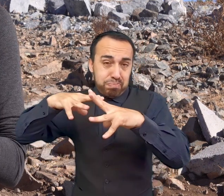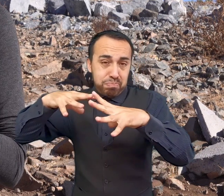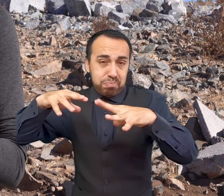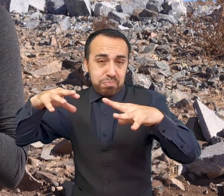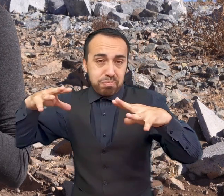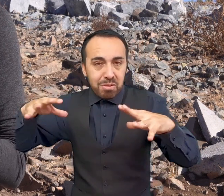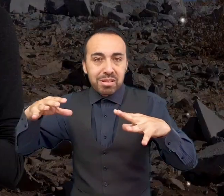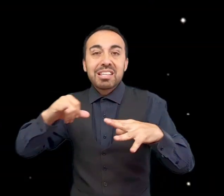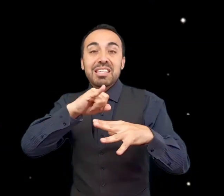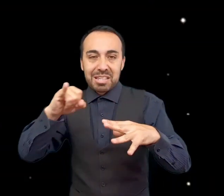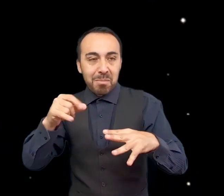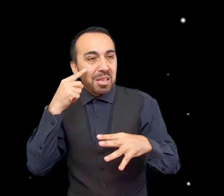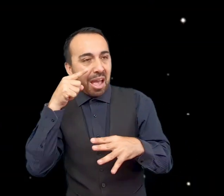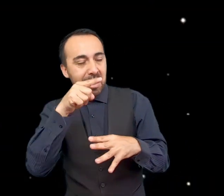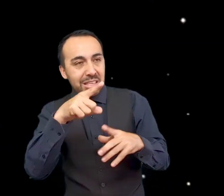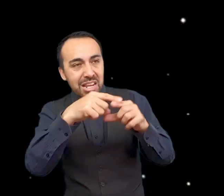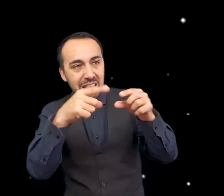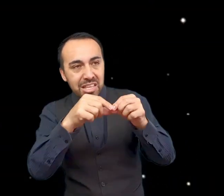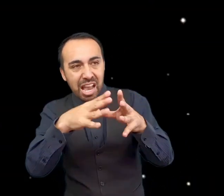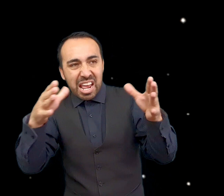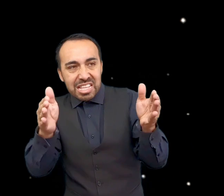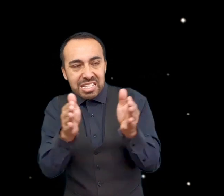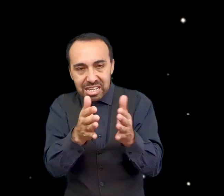a neutron star. The sudden interruption of core contraction